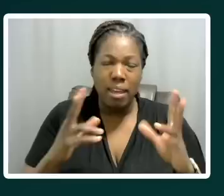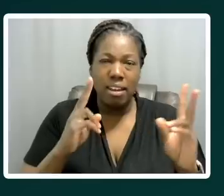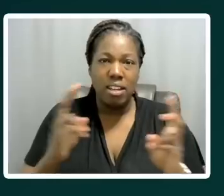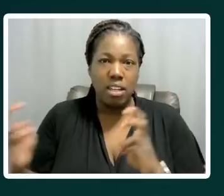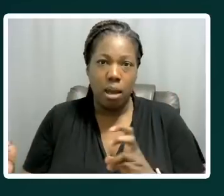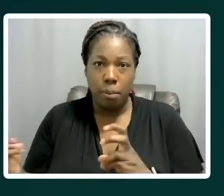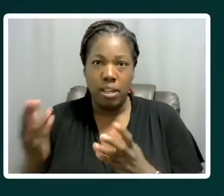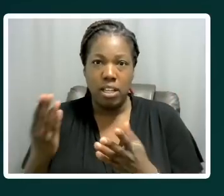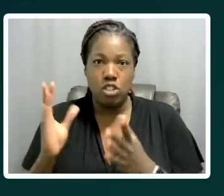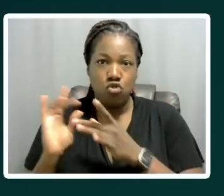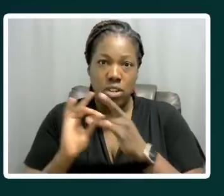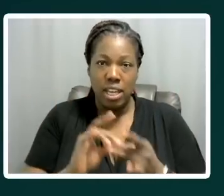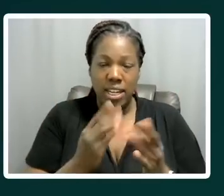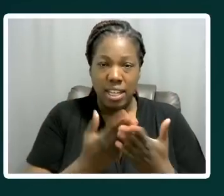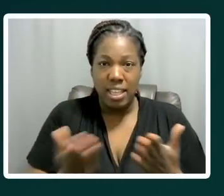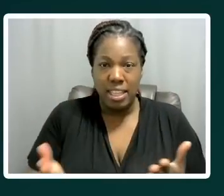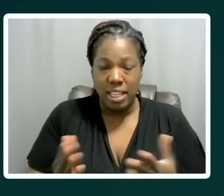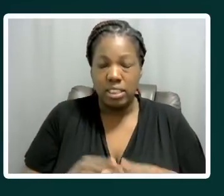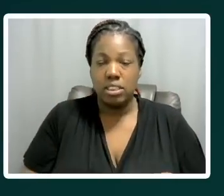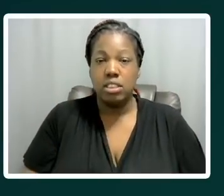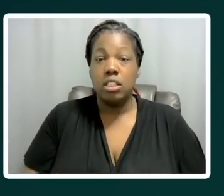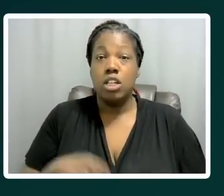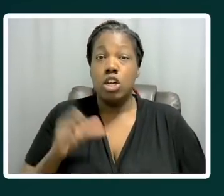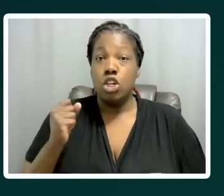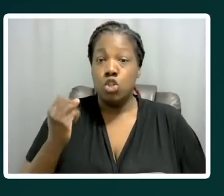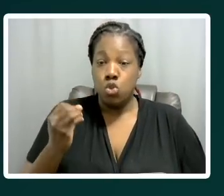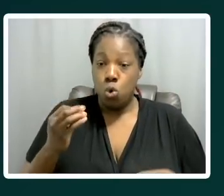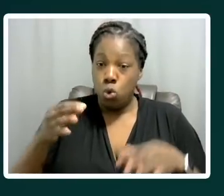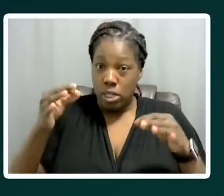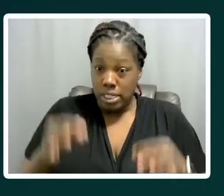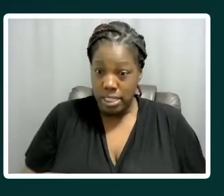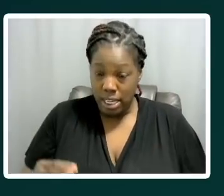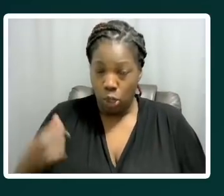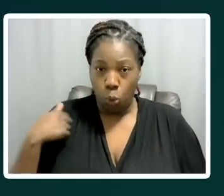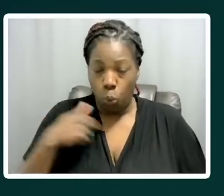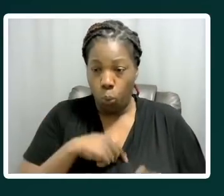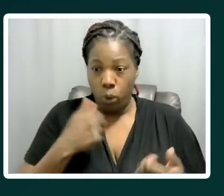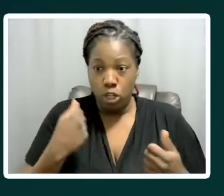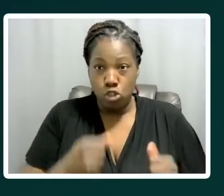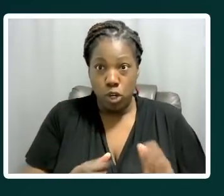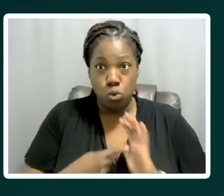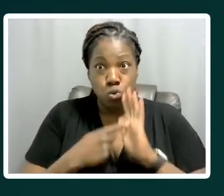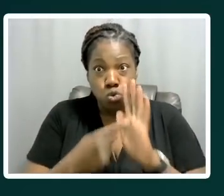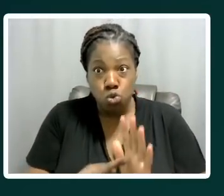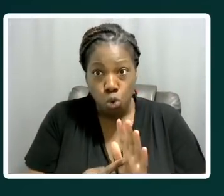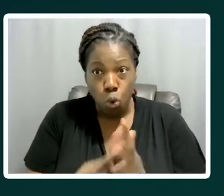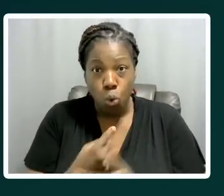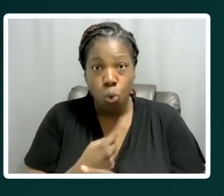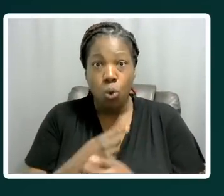subjects around it. And so deciding, do we try to reflect those as well in our simulation or game,